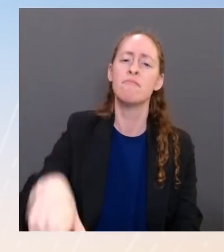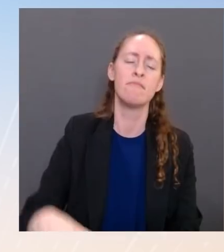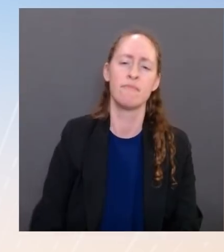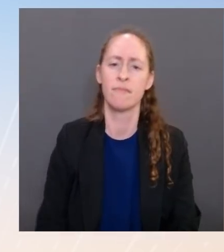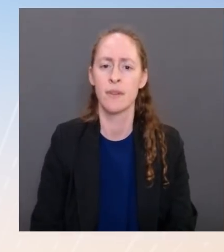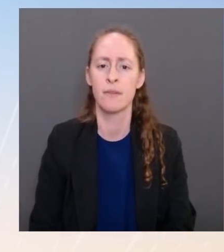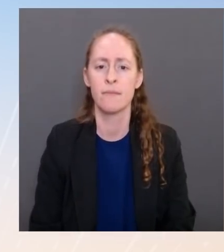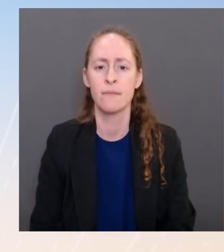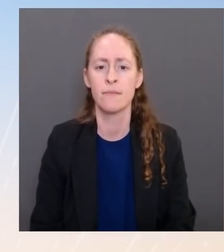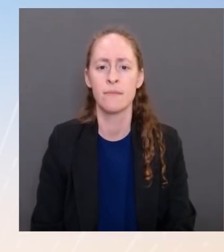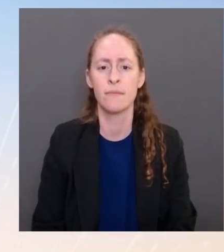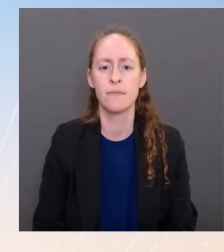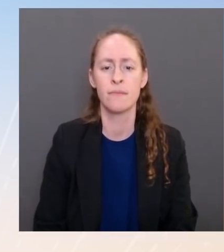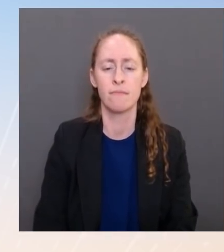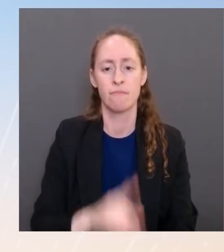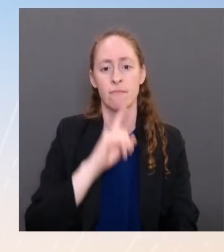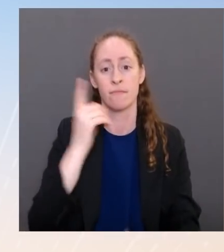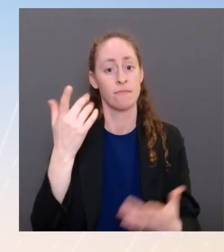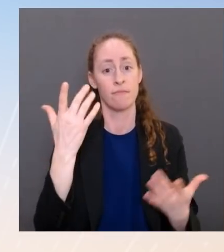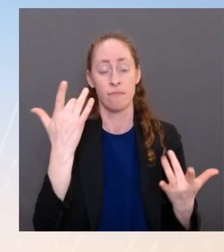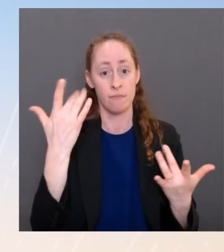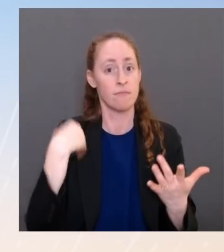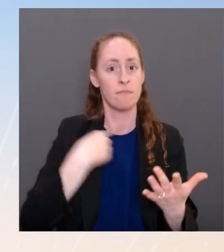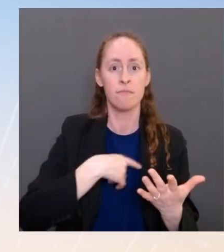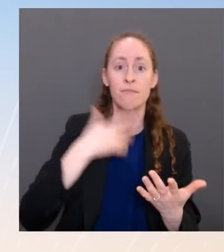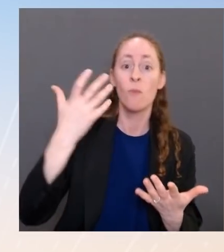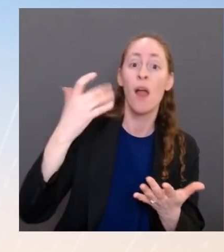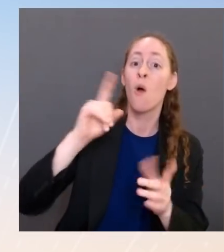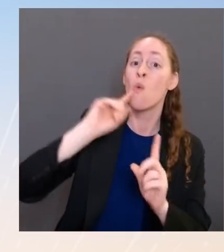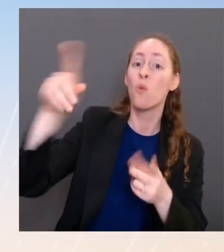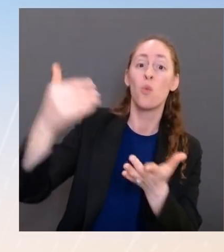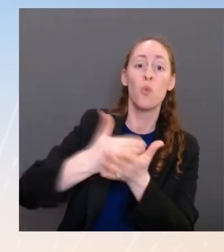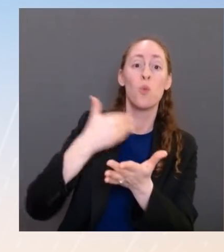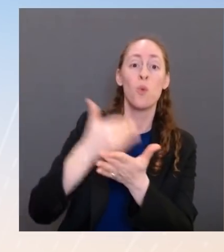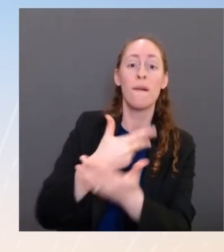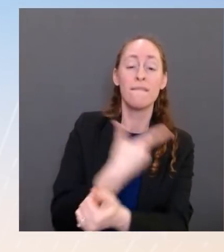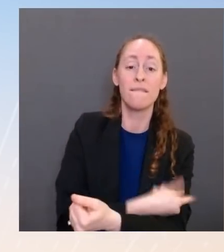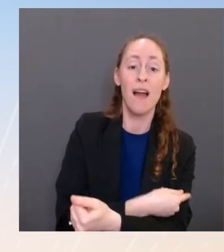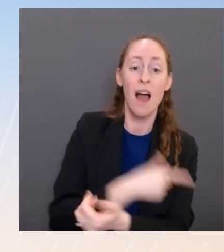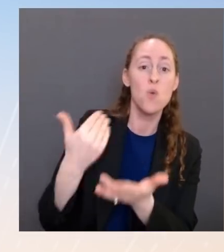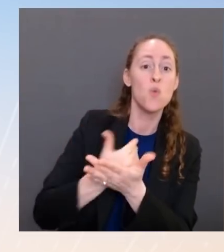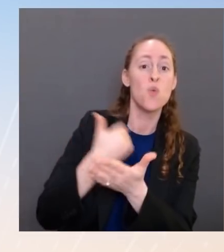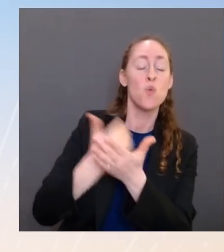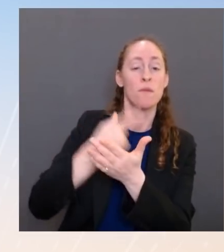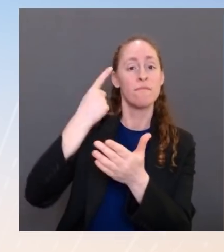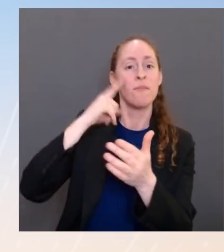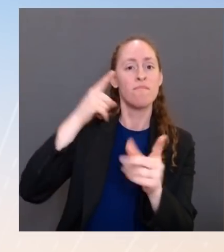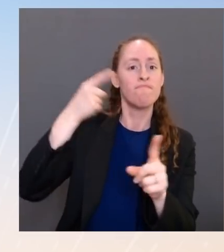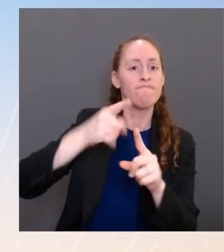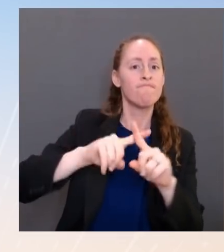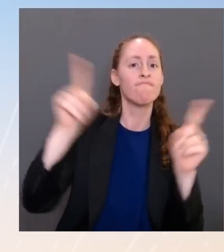to order new COVID vaccines, we'll be unable to maintain our supply of COVID tests, and our effort to get -- help lower-income countries